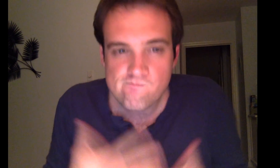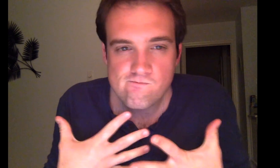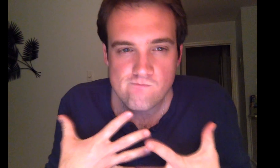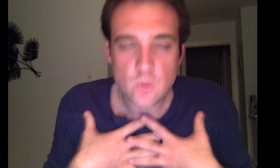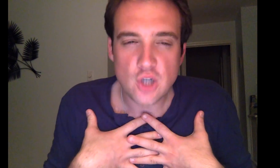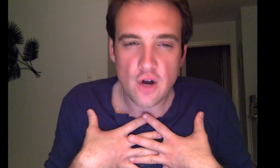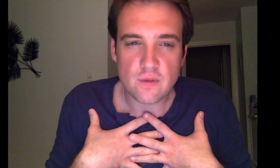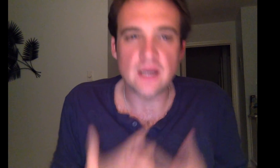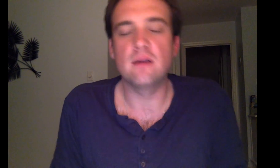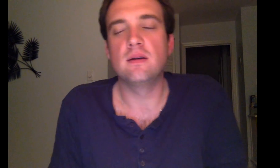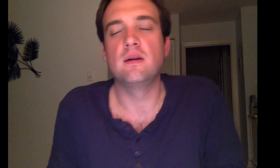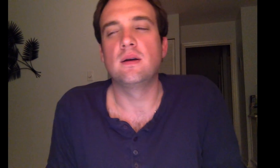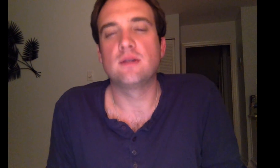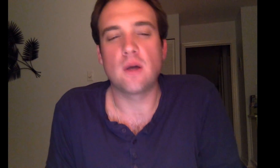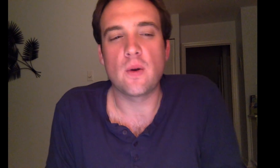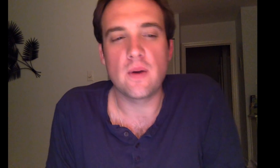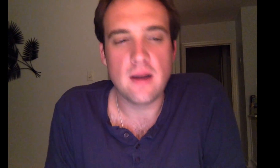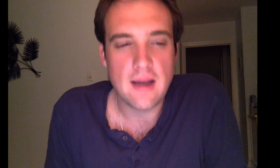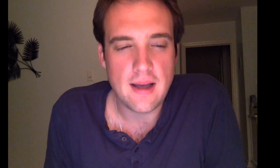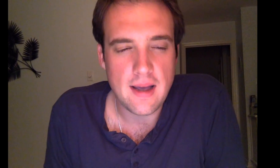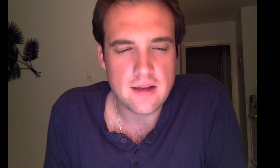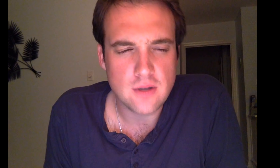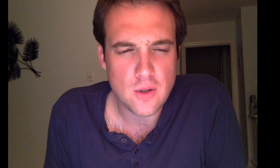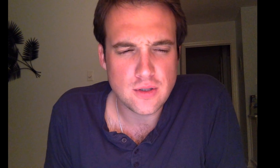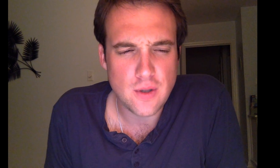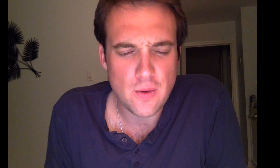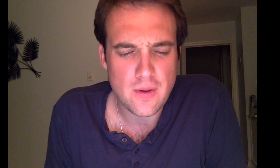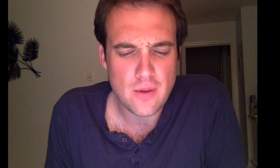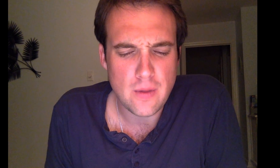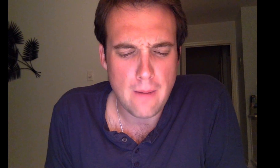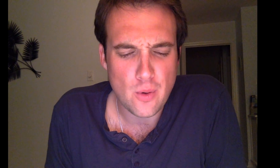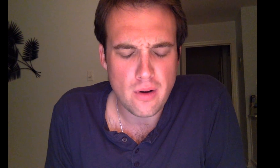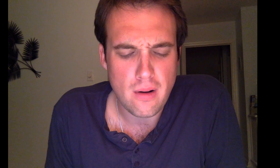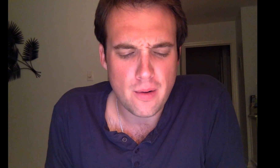Which was hard for me. So, and also, I remember, uh…